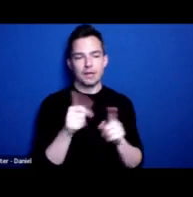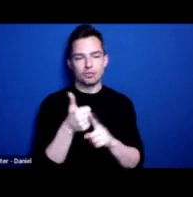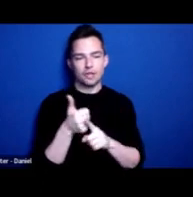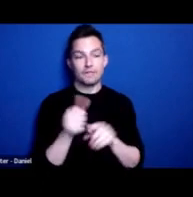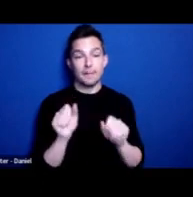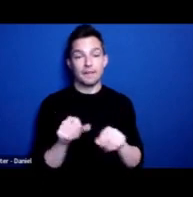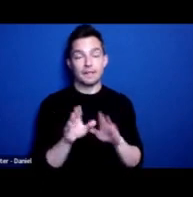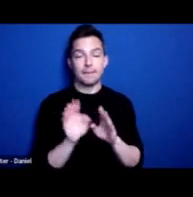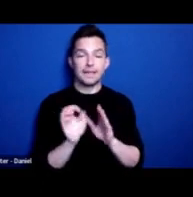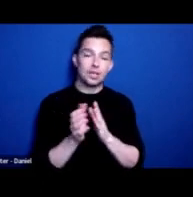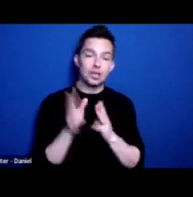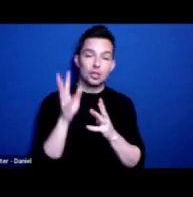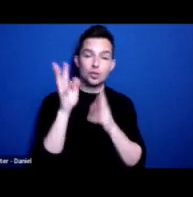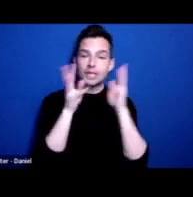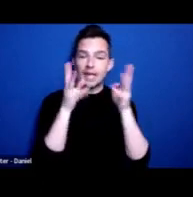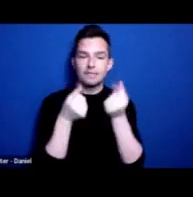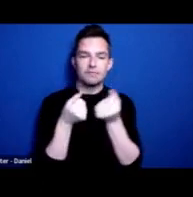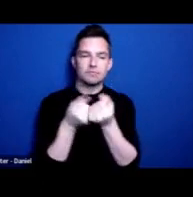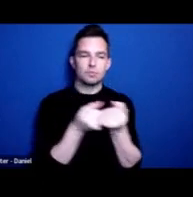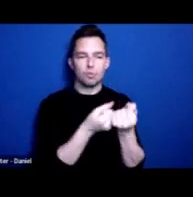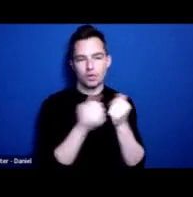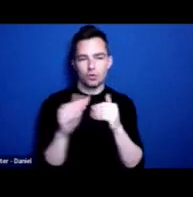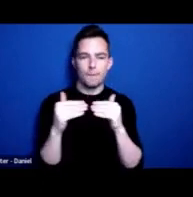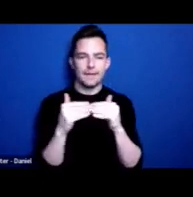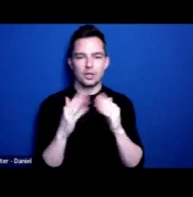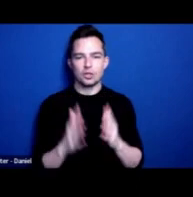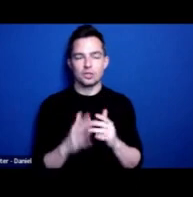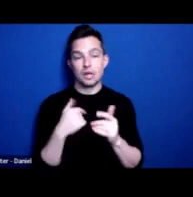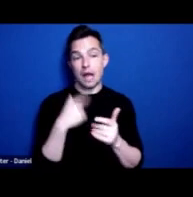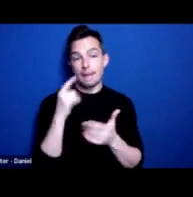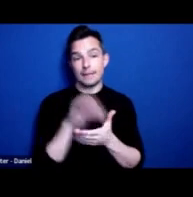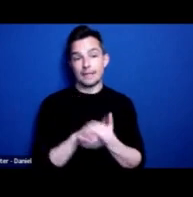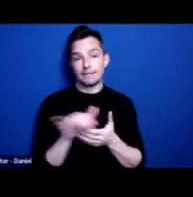supporting peers. I believe that can be accomplished through